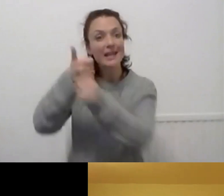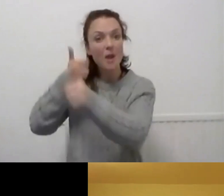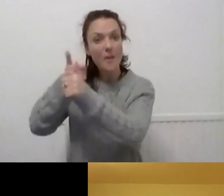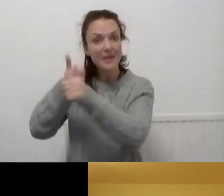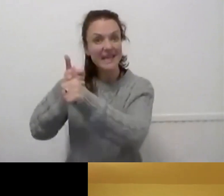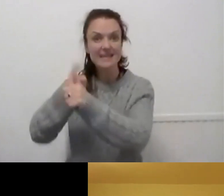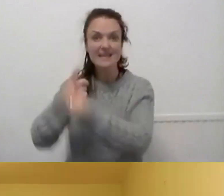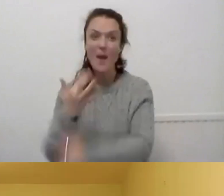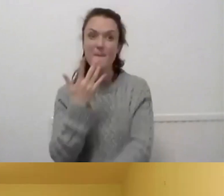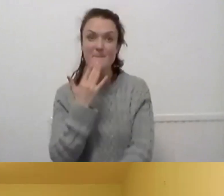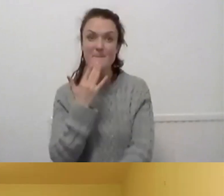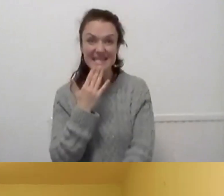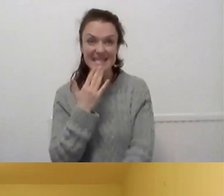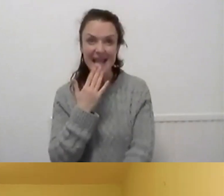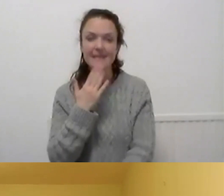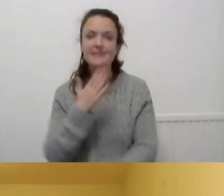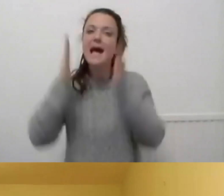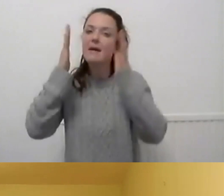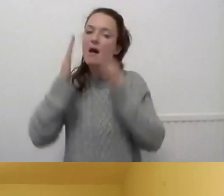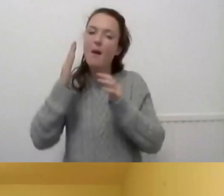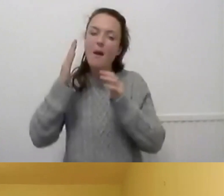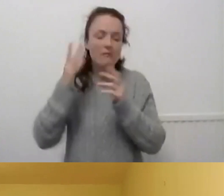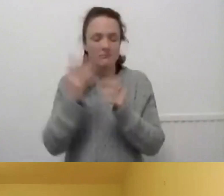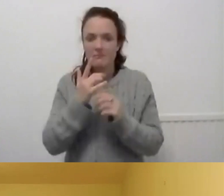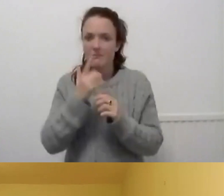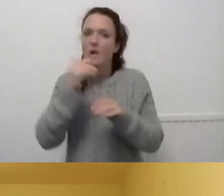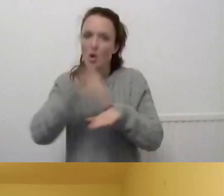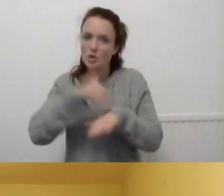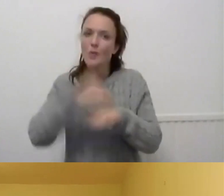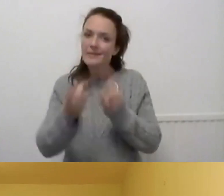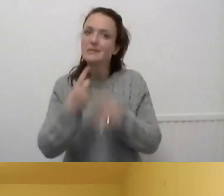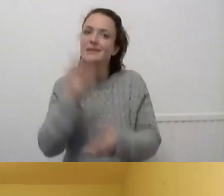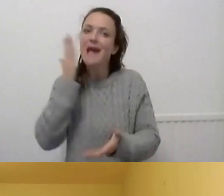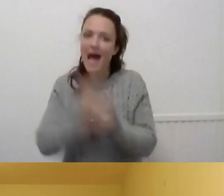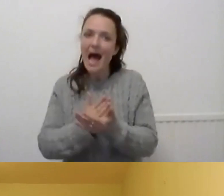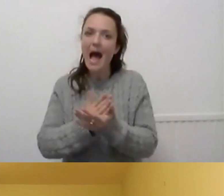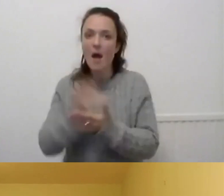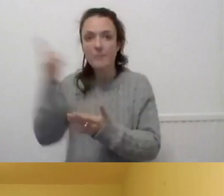consequences, they face billion pound fighting the $6 billion was was a fine levied out a few years